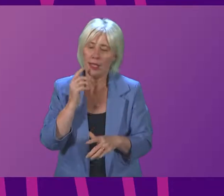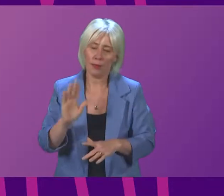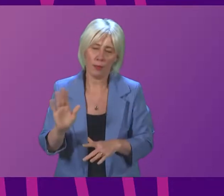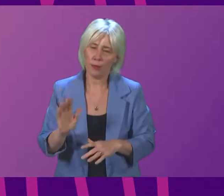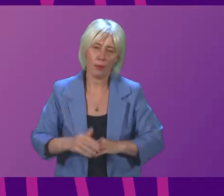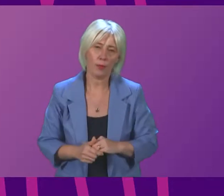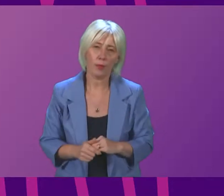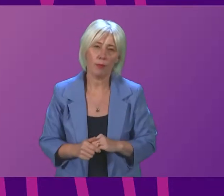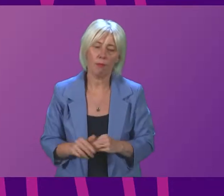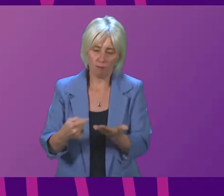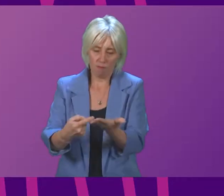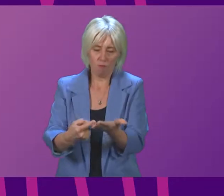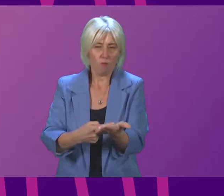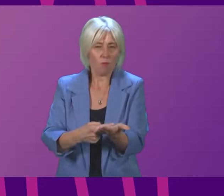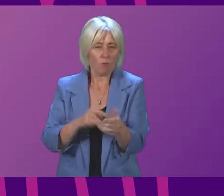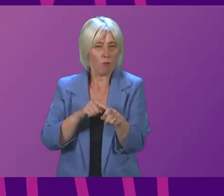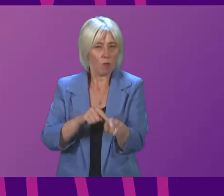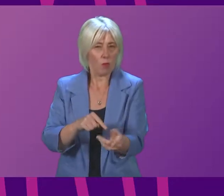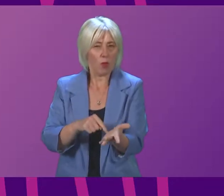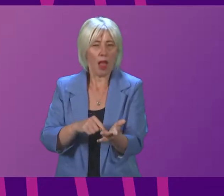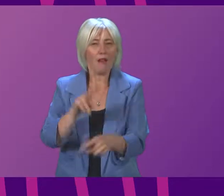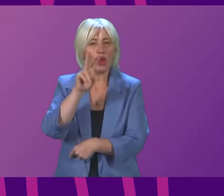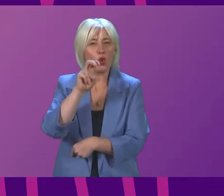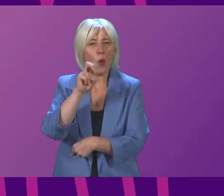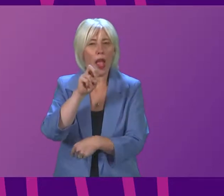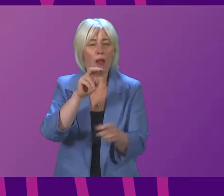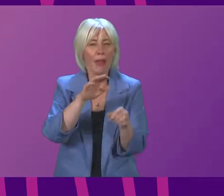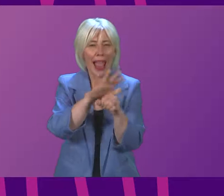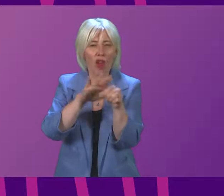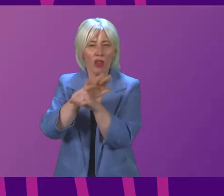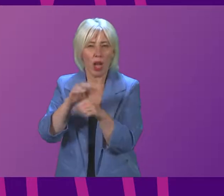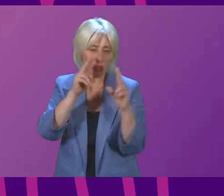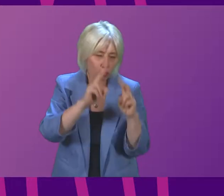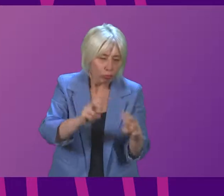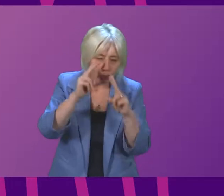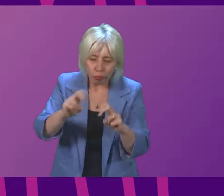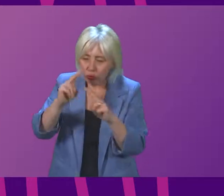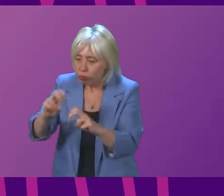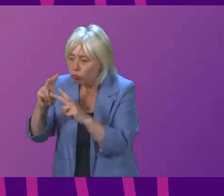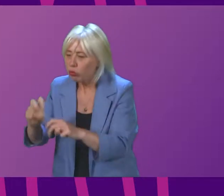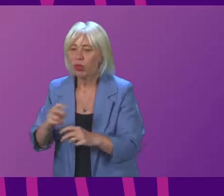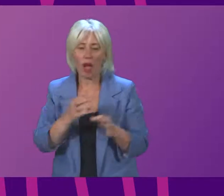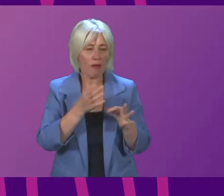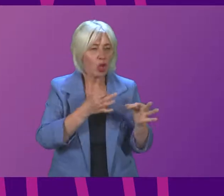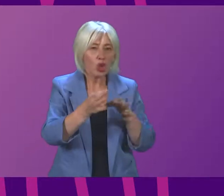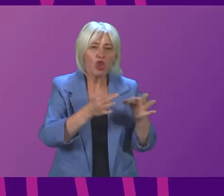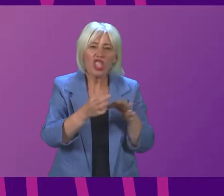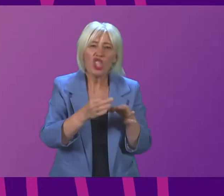The terms of reference for the inquiry set out 12 areas of investigation, each covering a strategic element of the handling of the pandemic.